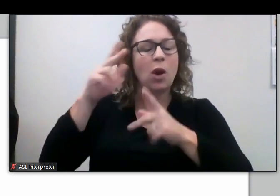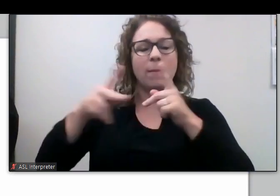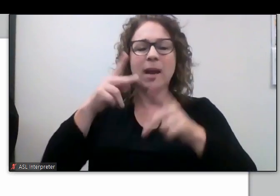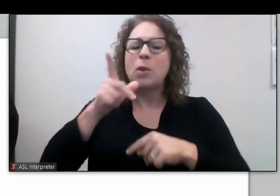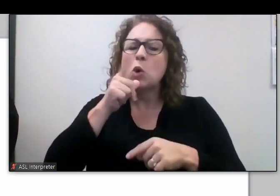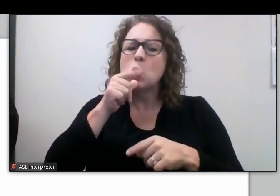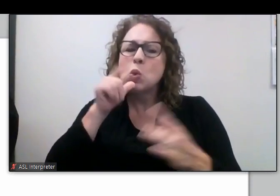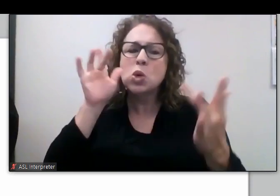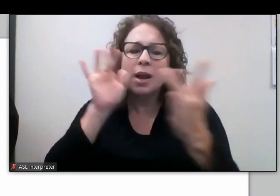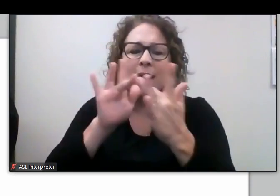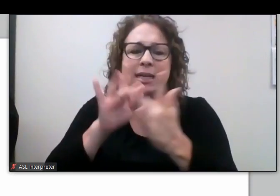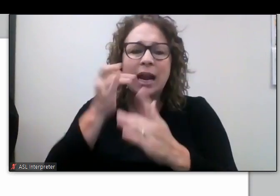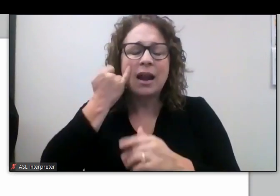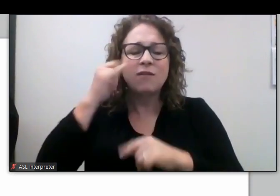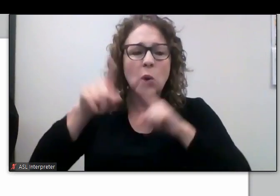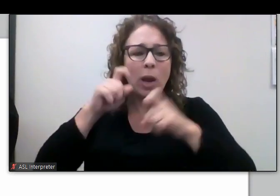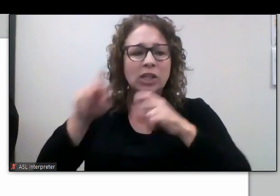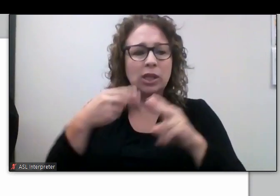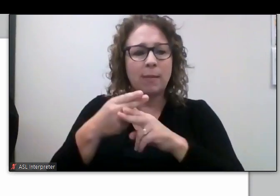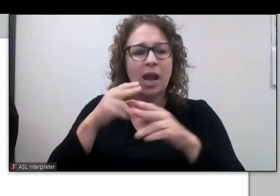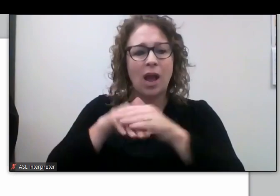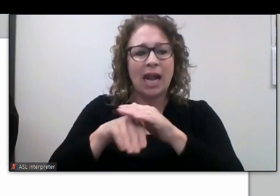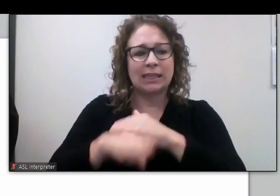if they have a question about access.